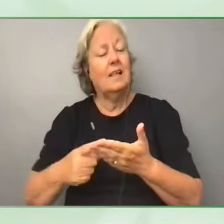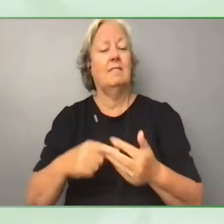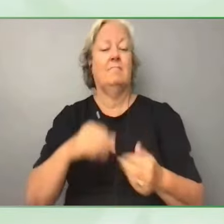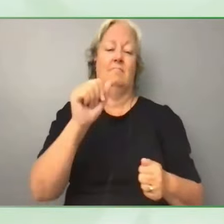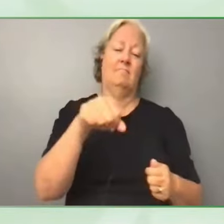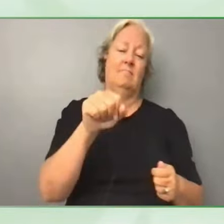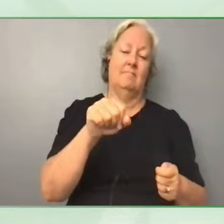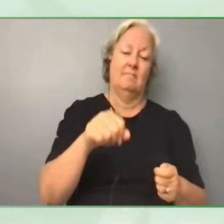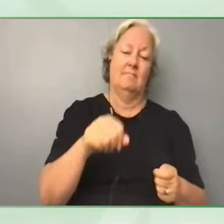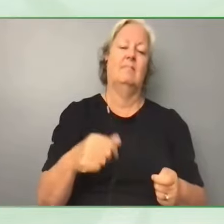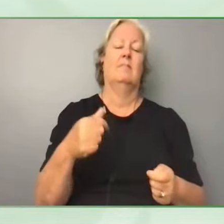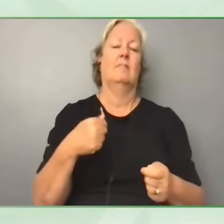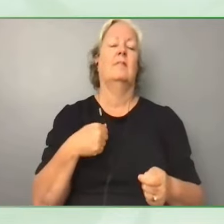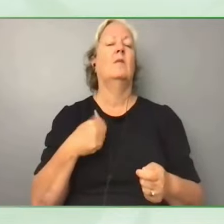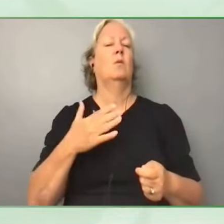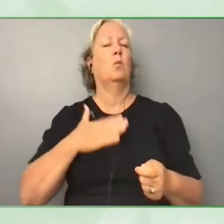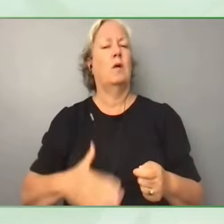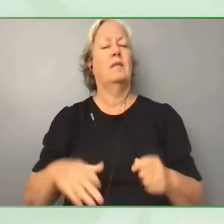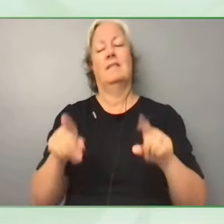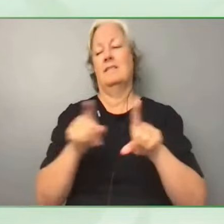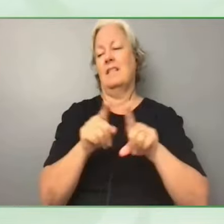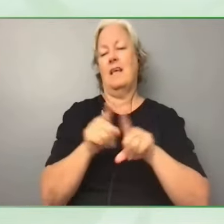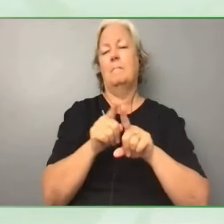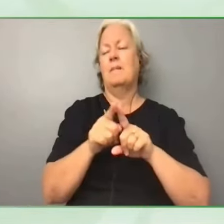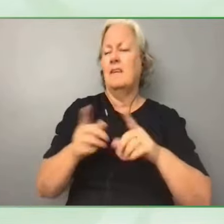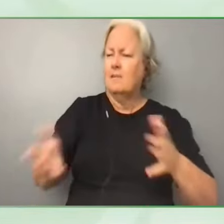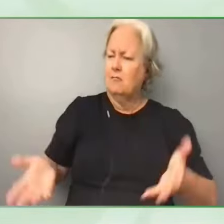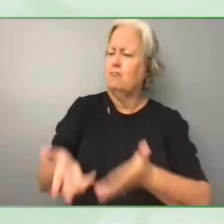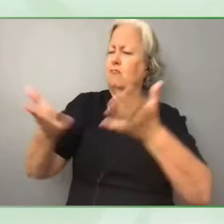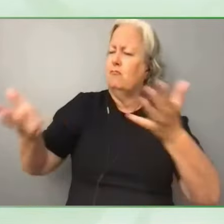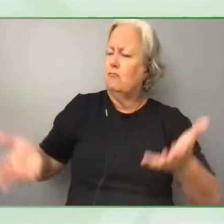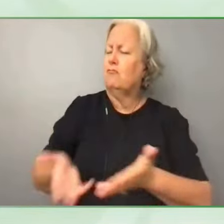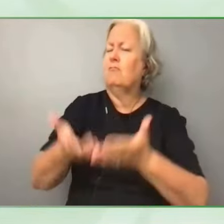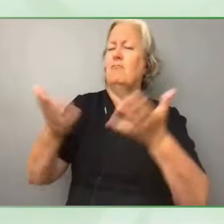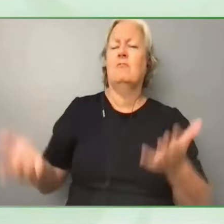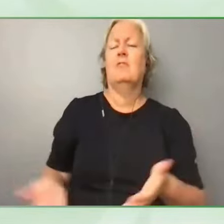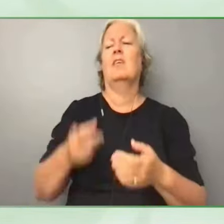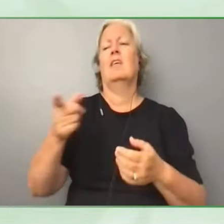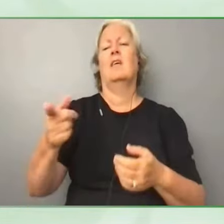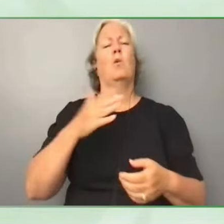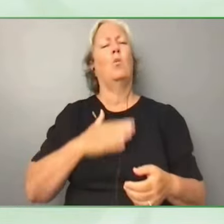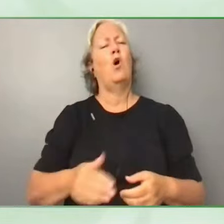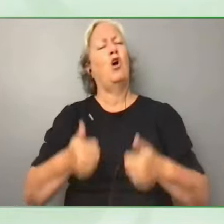A person has to deliver valuable life in the community and that